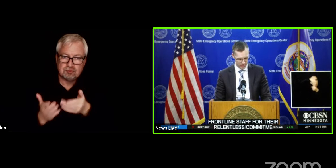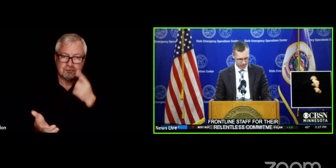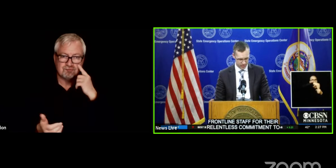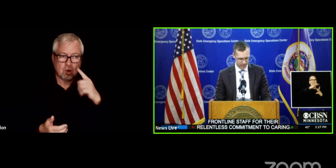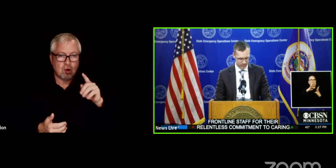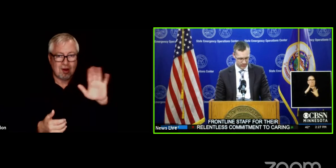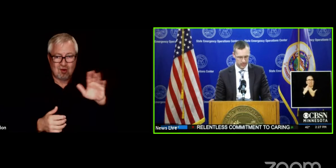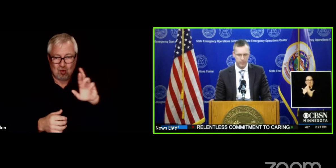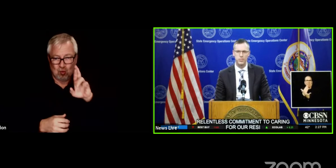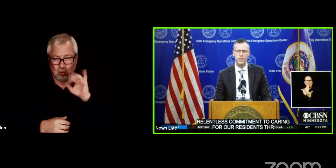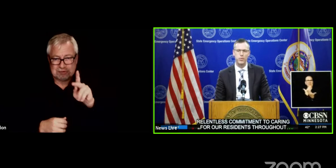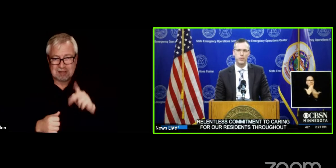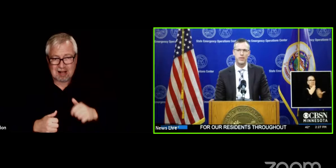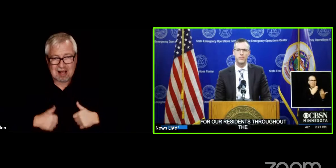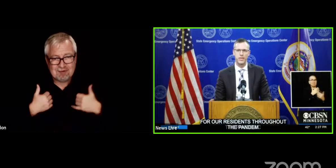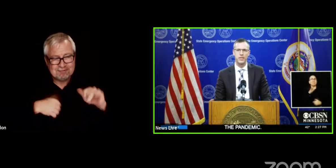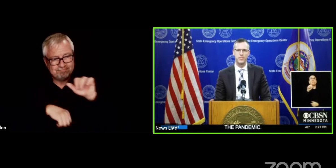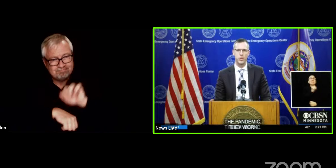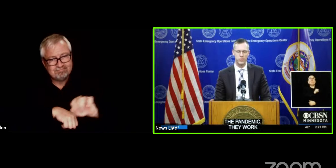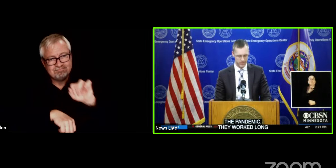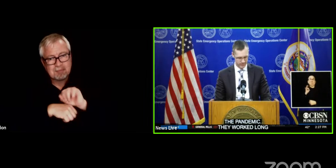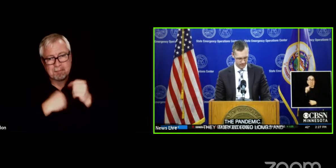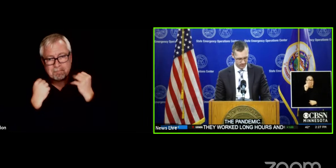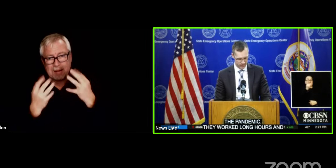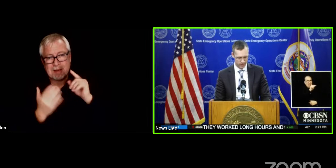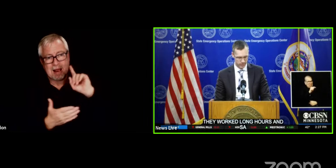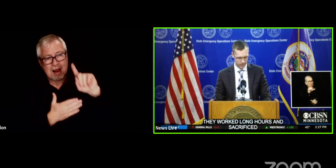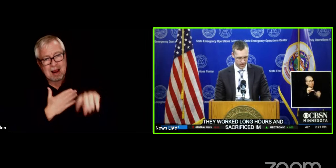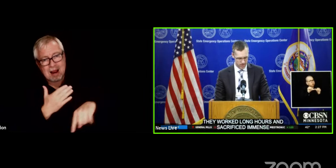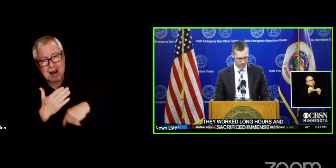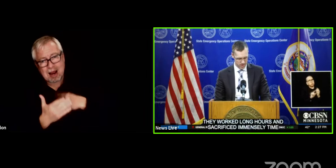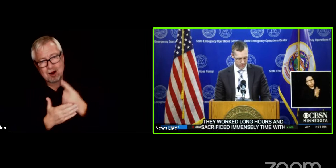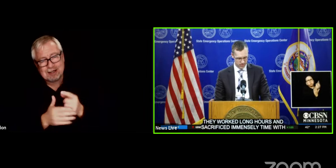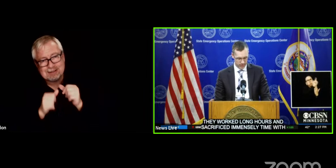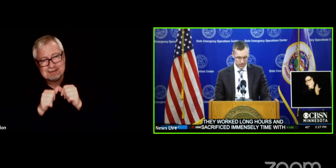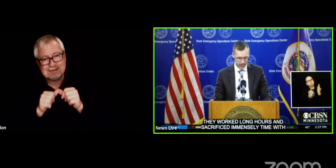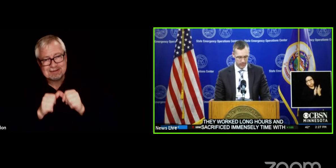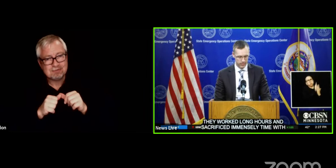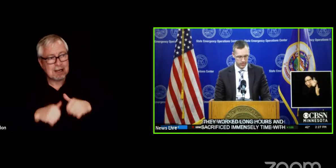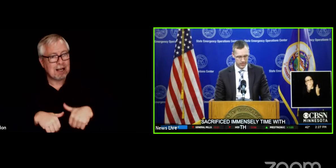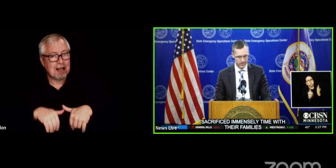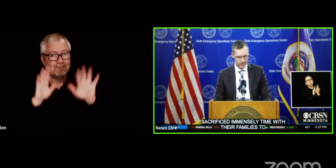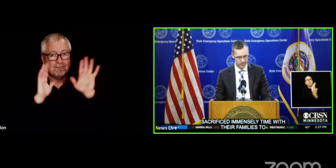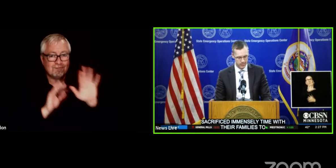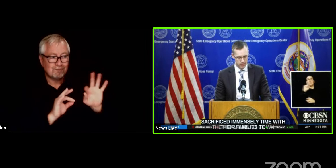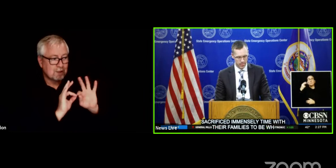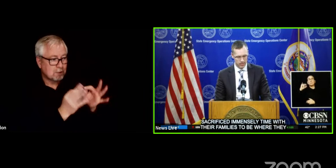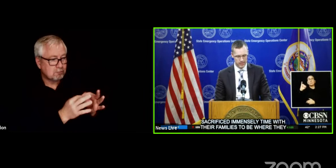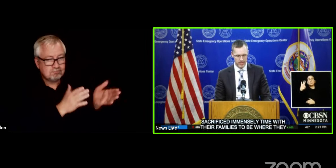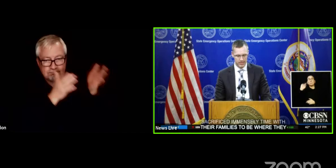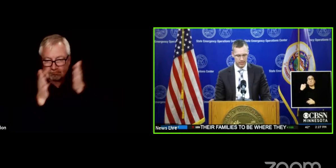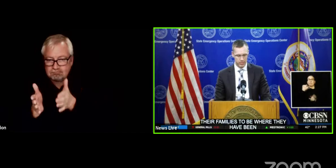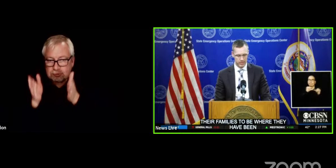WITH THEIR FAMILIES TO BE WHERE THEY'VE BEEN NEEDED MOST, CARE FOR OUR -- TO CARE FOR OUR RESIDENTS. THESE LAST SEVERAL MONTHS HAVE